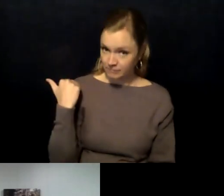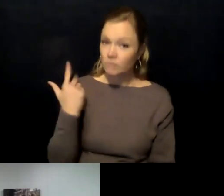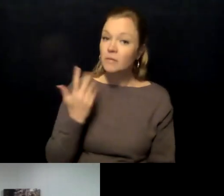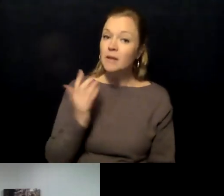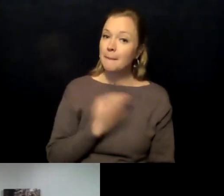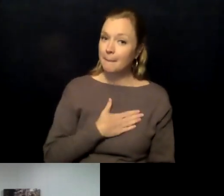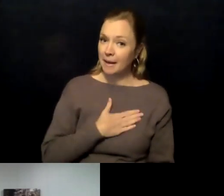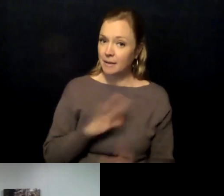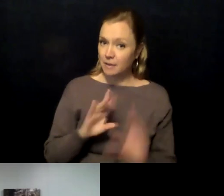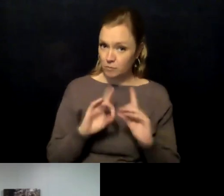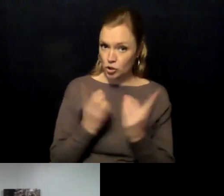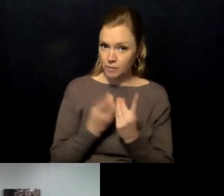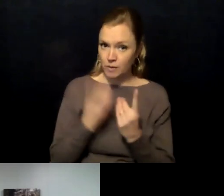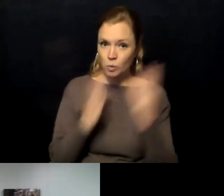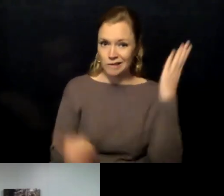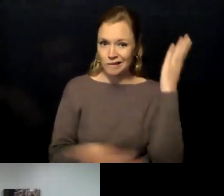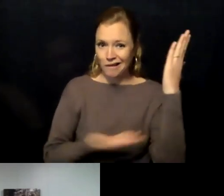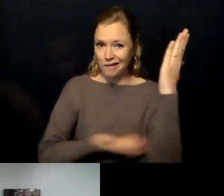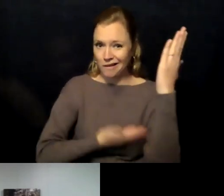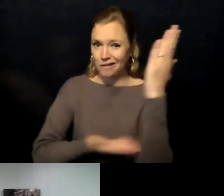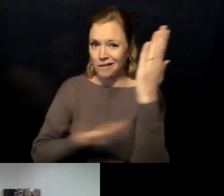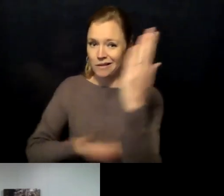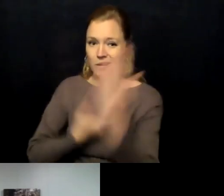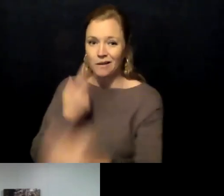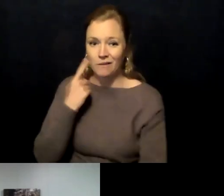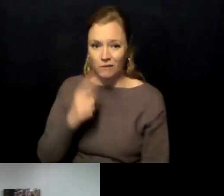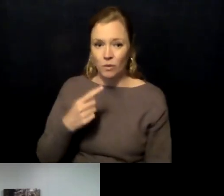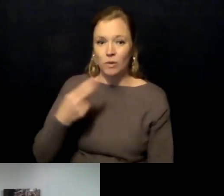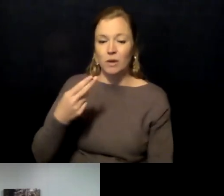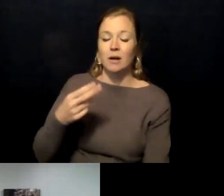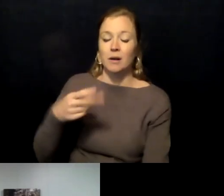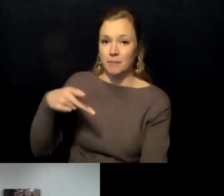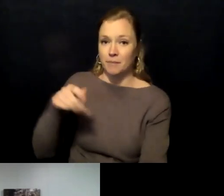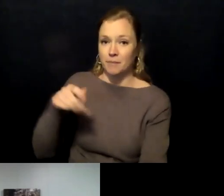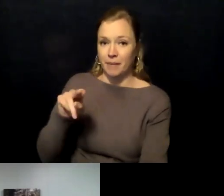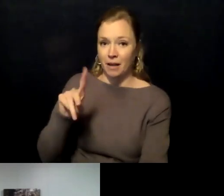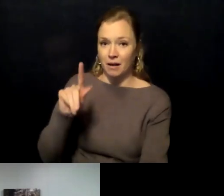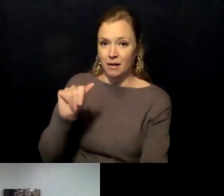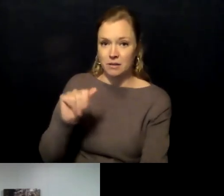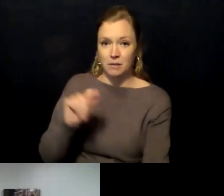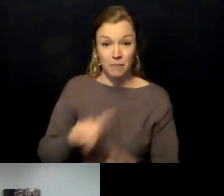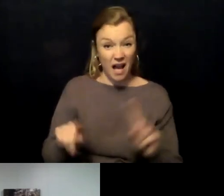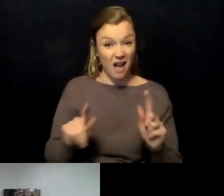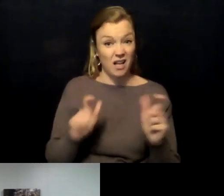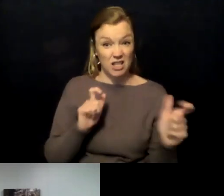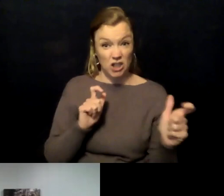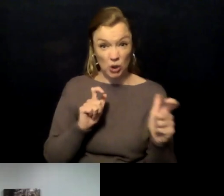but it is a big